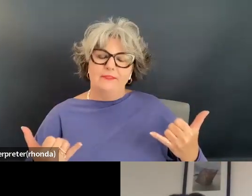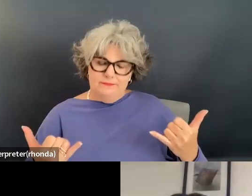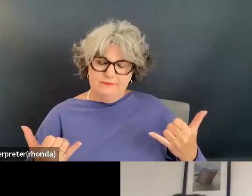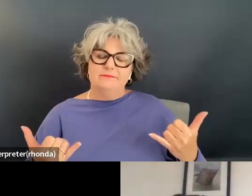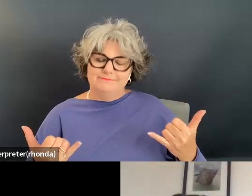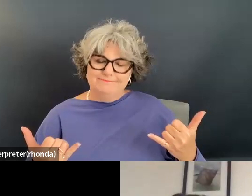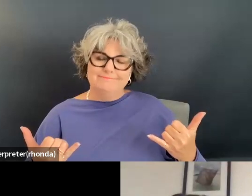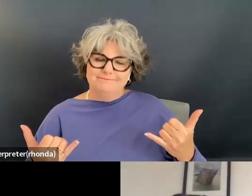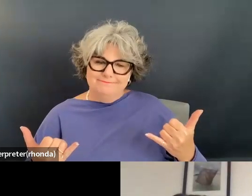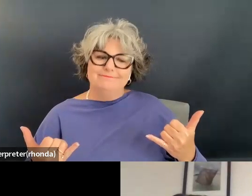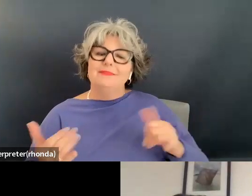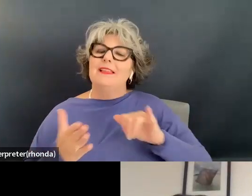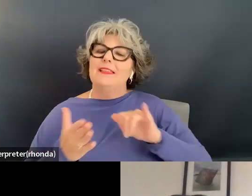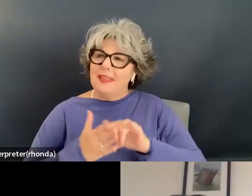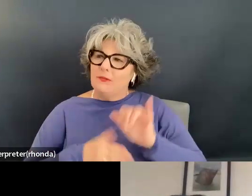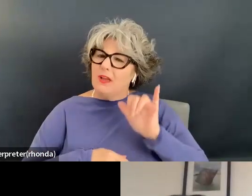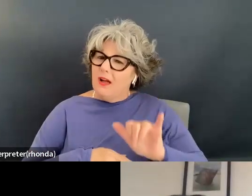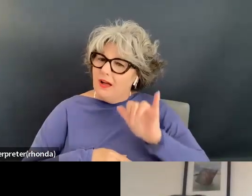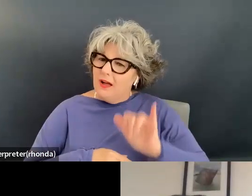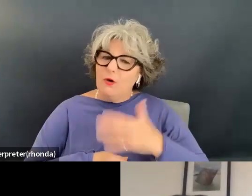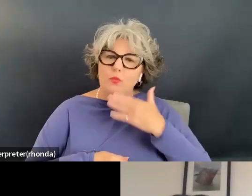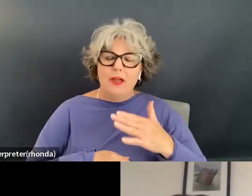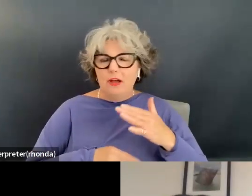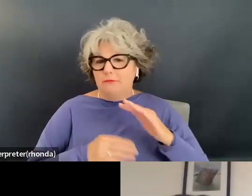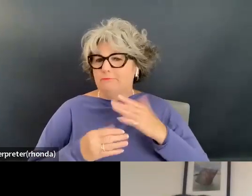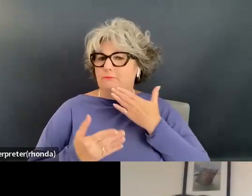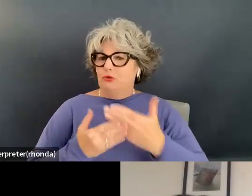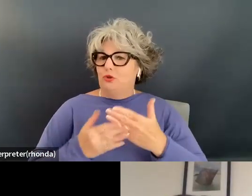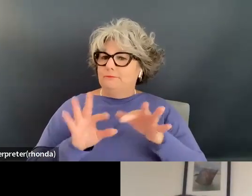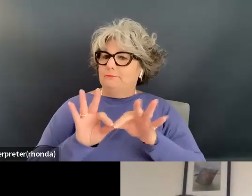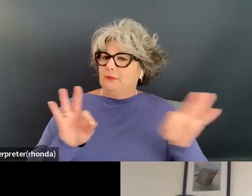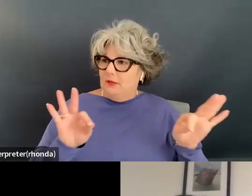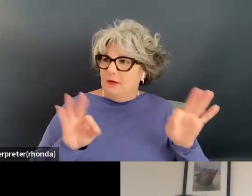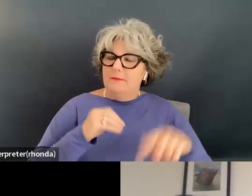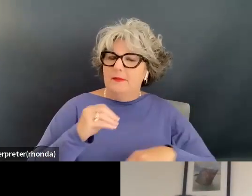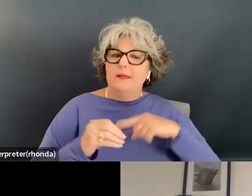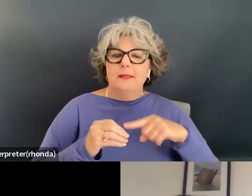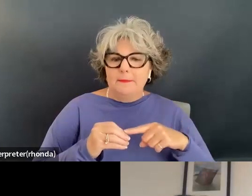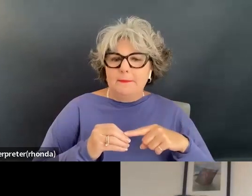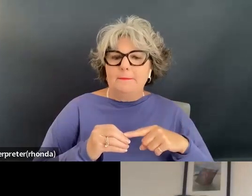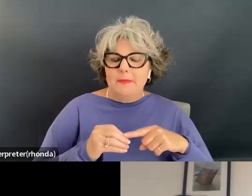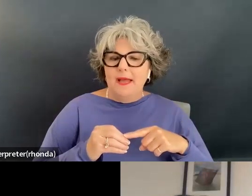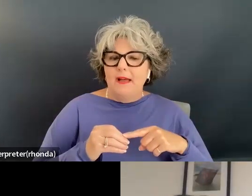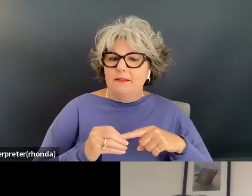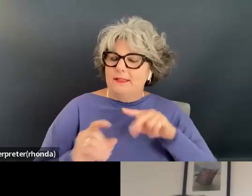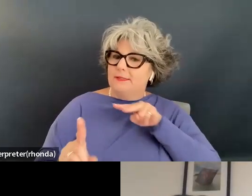Yeah, I think that was a very well said thing about how it's perceived now.